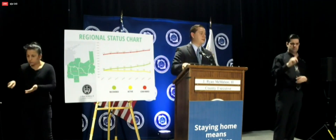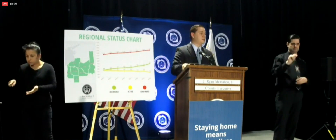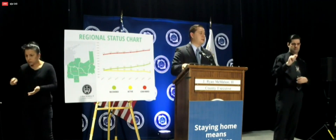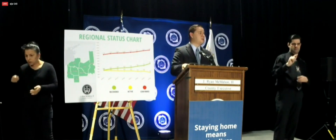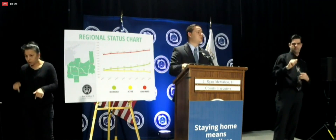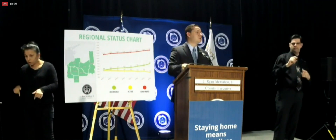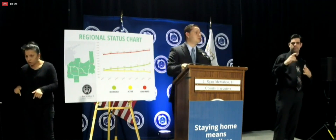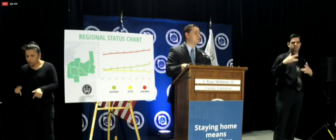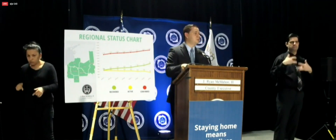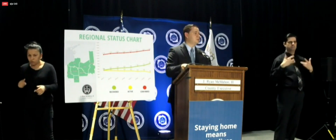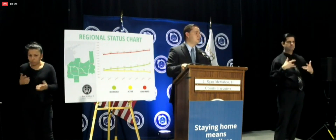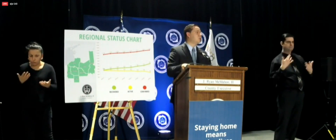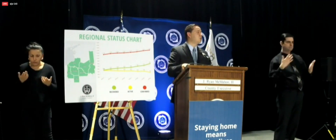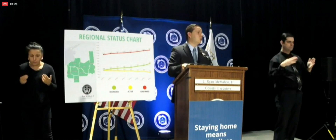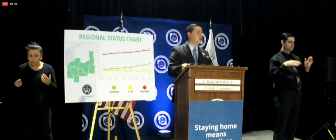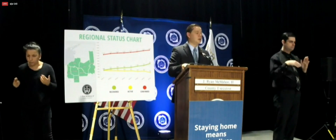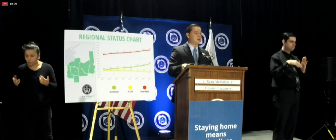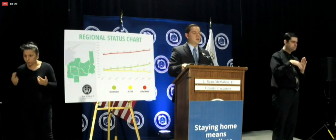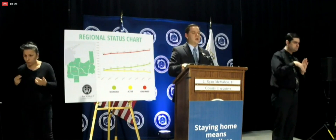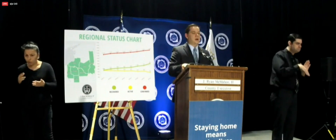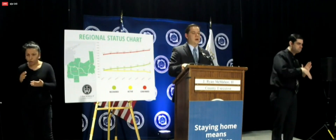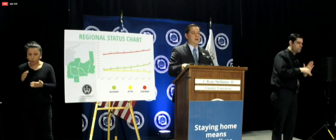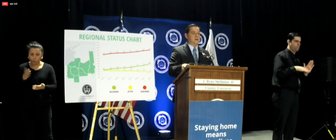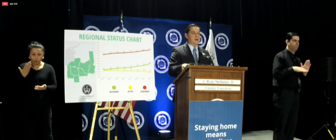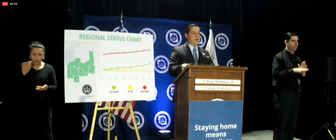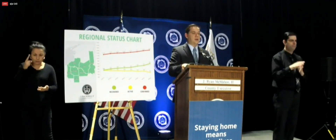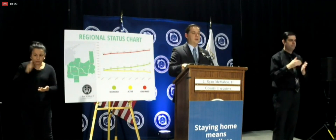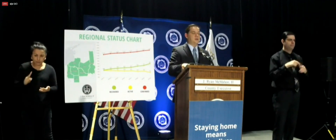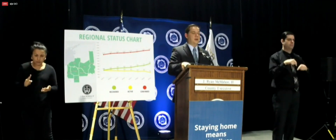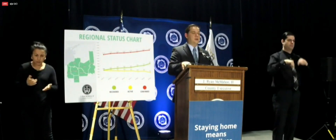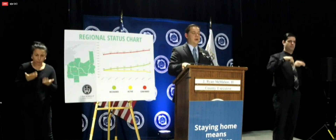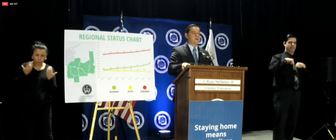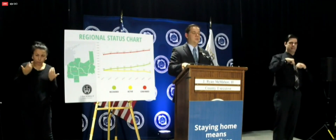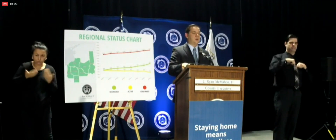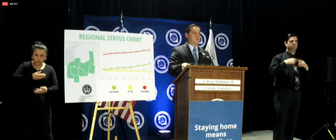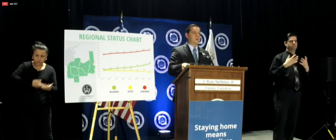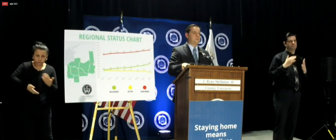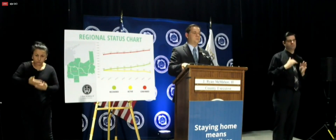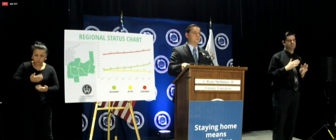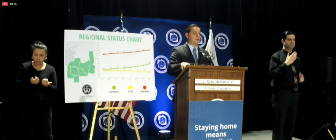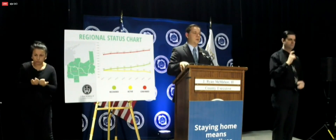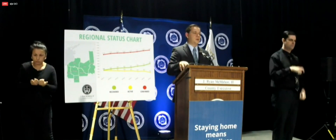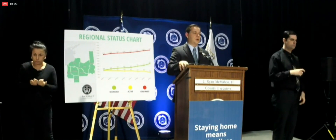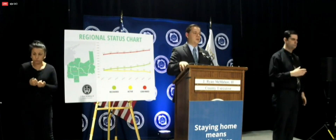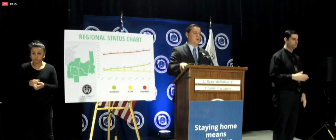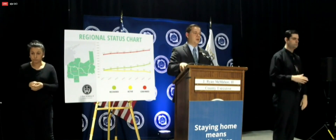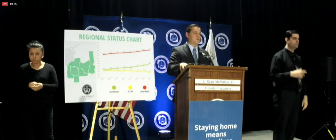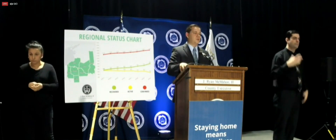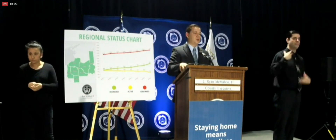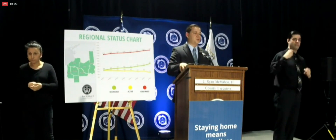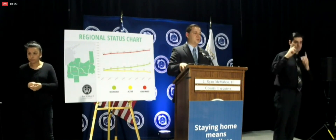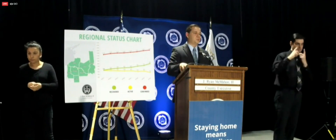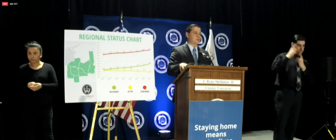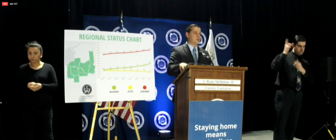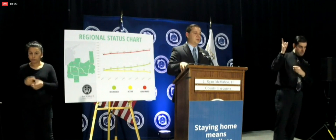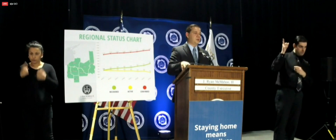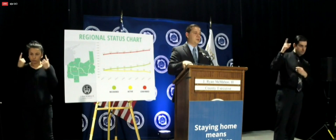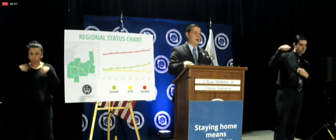ARE OUR CASES GOING DOWN STILL IN AND WE JUST GAVE MORE DENSITY